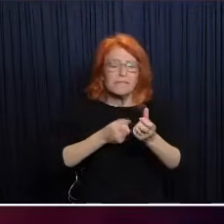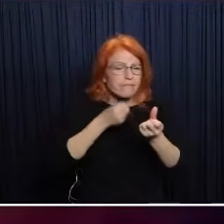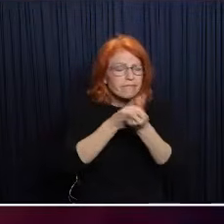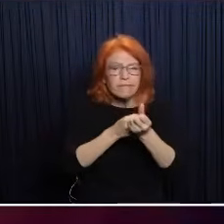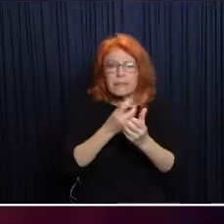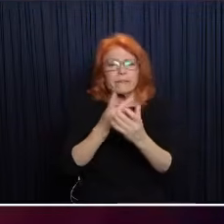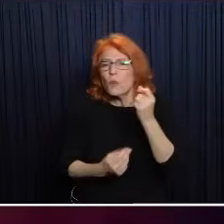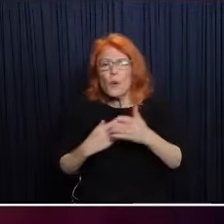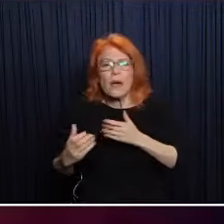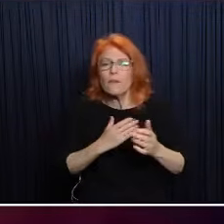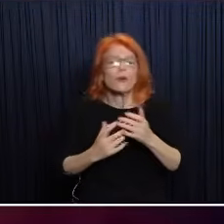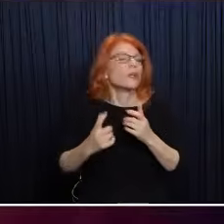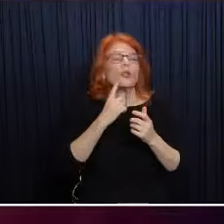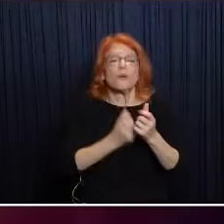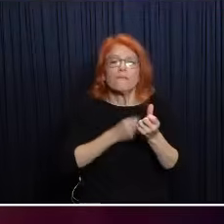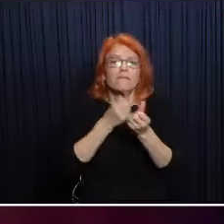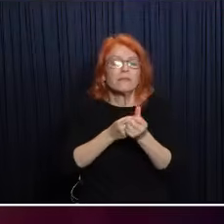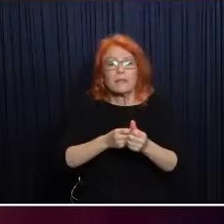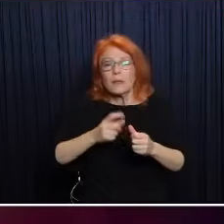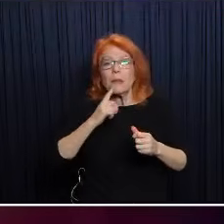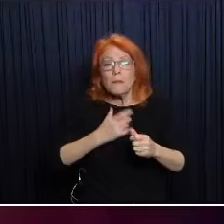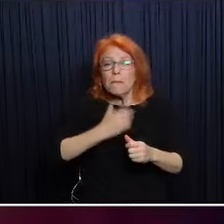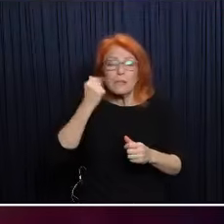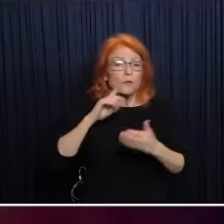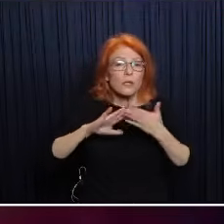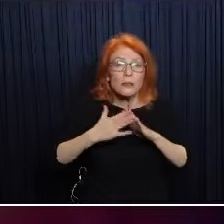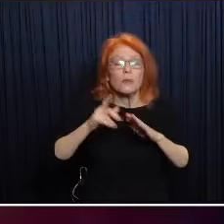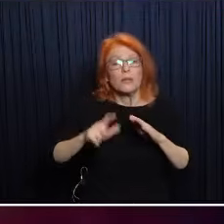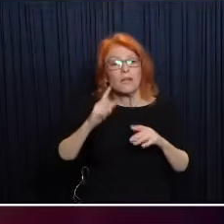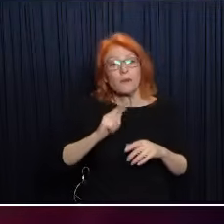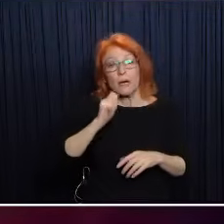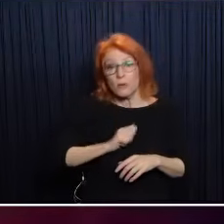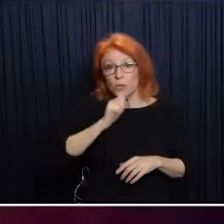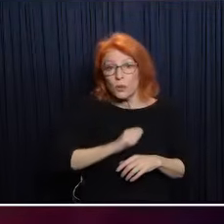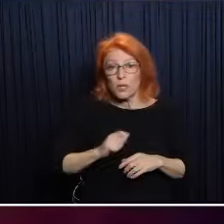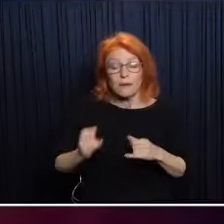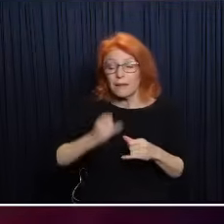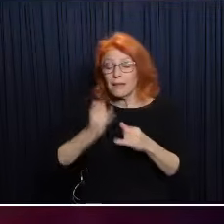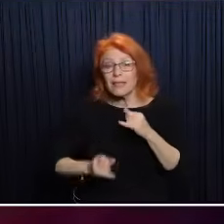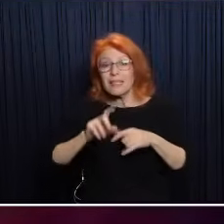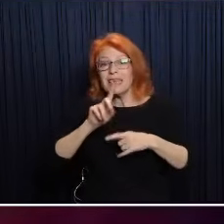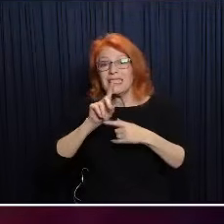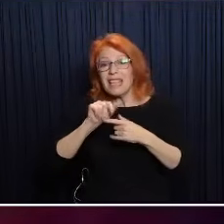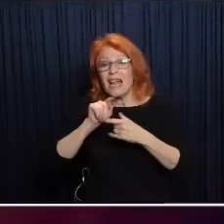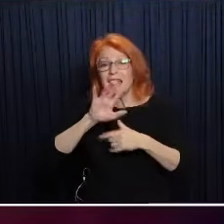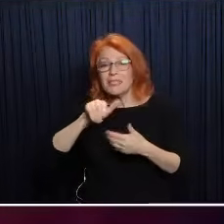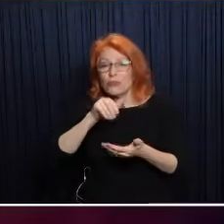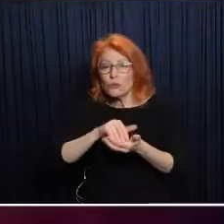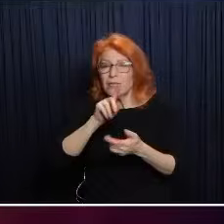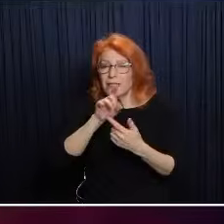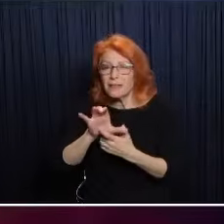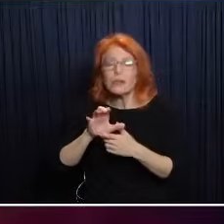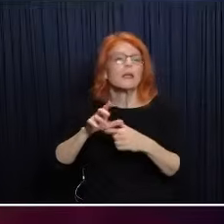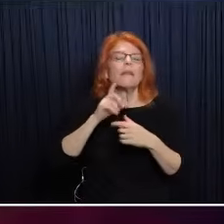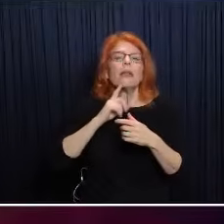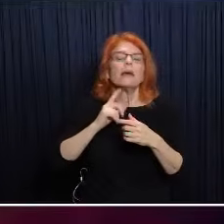CALL ON ARIZONA CONGRESSIONAL LEADERS TO STAND UP, DEMOCRAT OR REPUBLICAN, GET BEHIND THE BILL BEST FOR OUR COMMUNITY AND WHAT